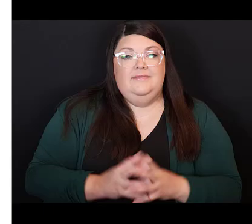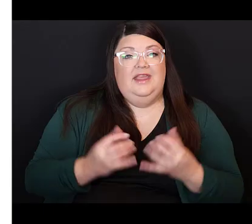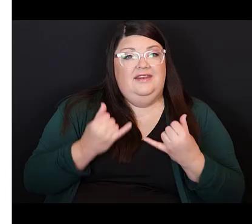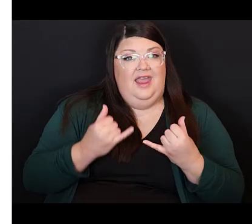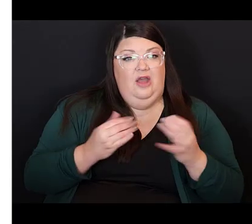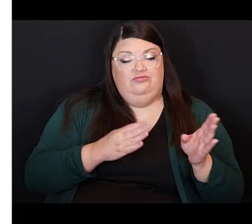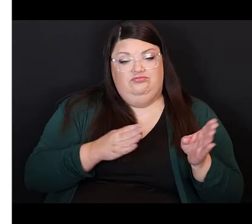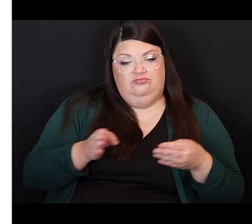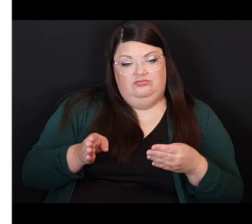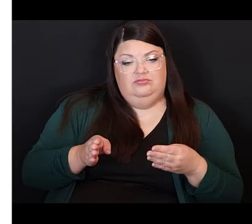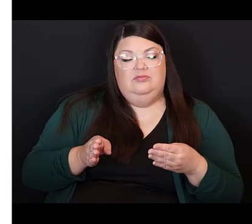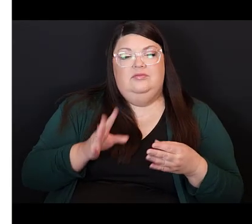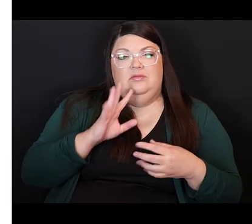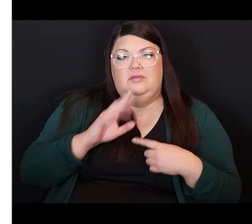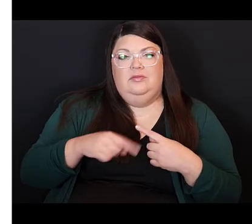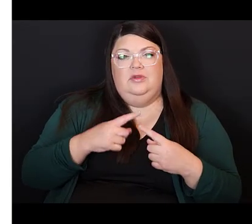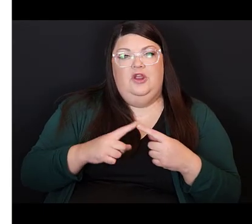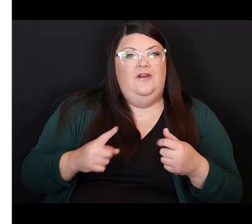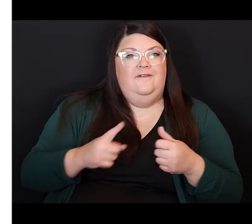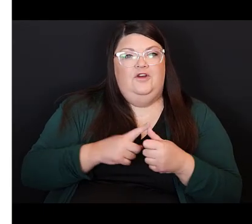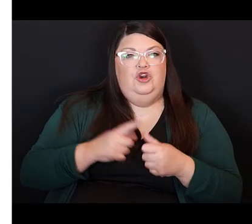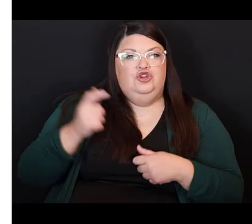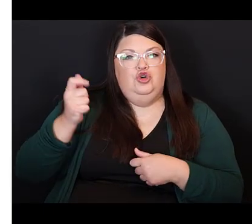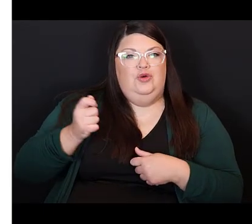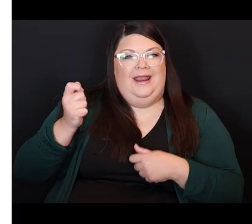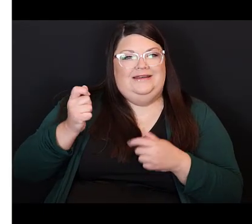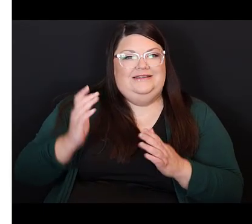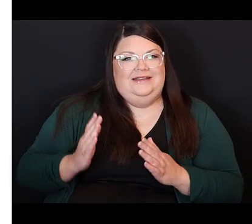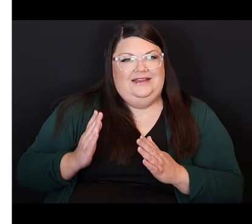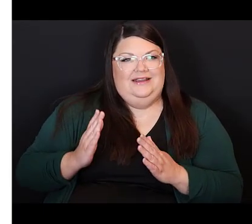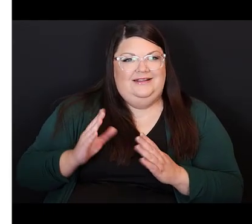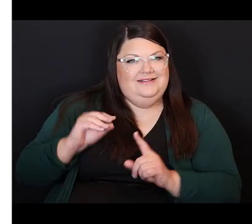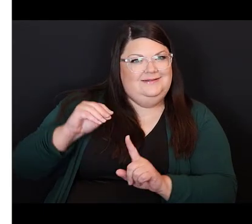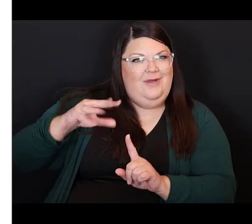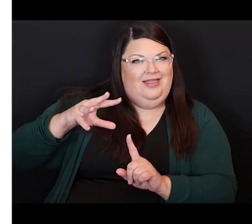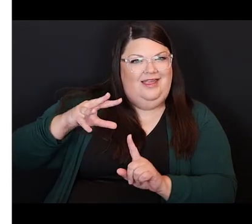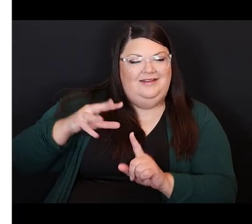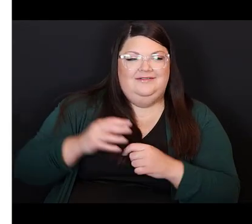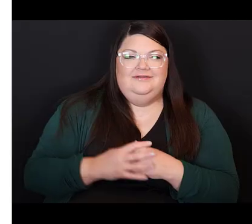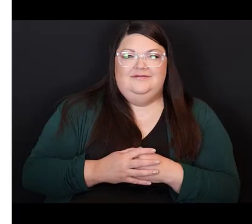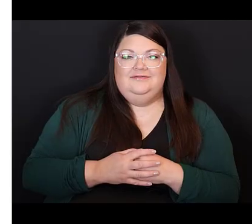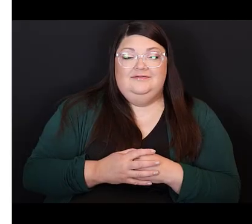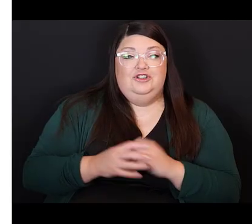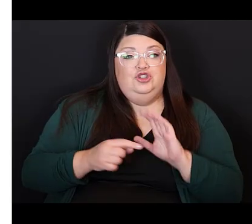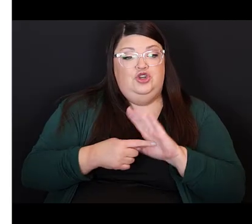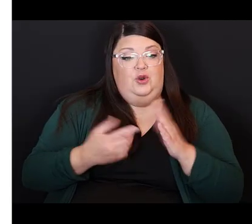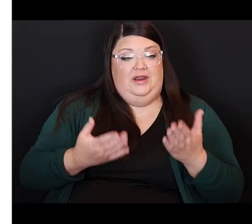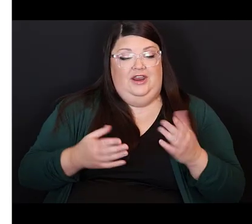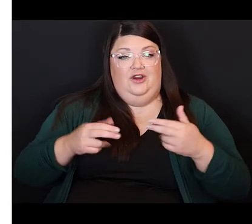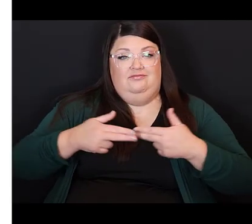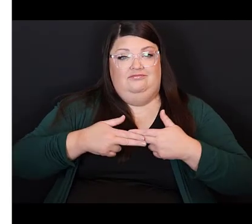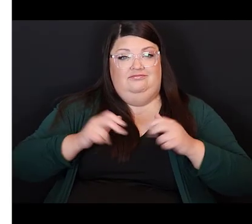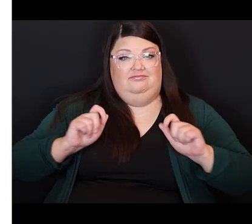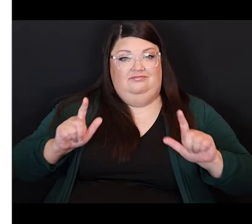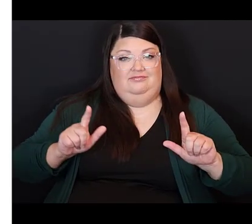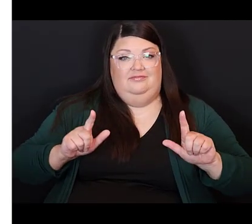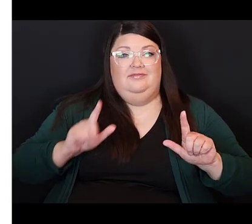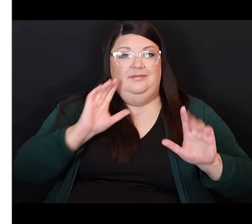Now we are going to shift to our first grantee spotlight. Displayed on the screen are images of